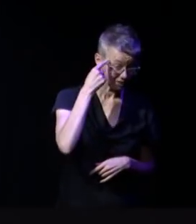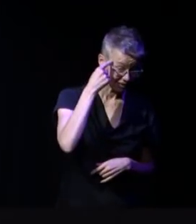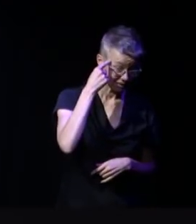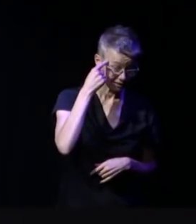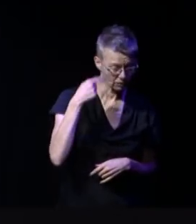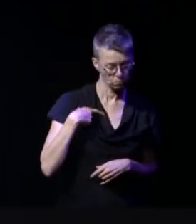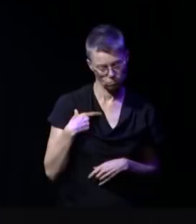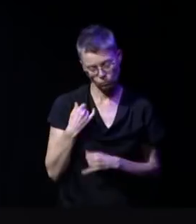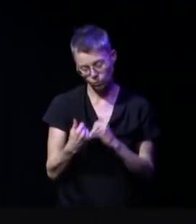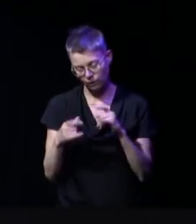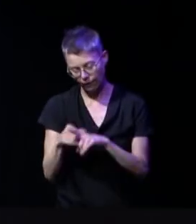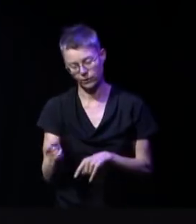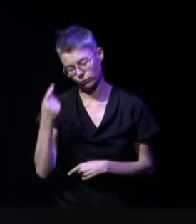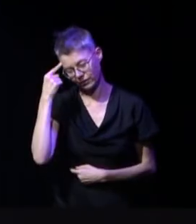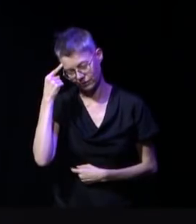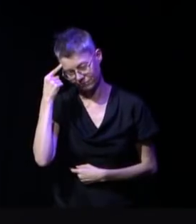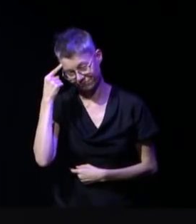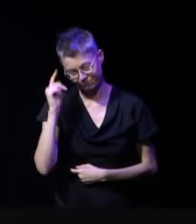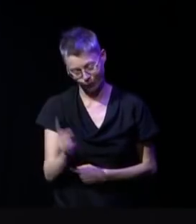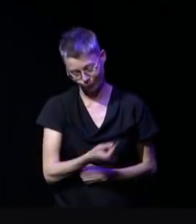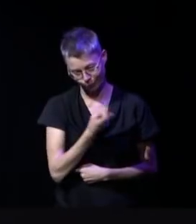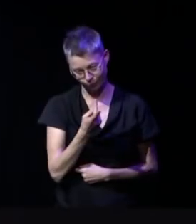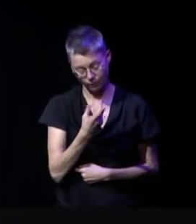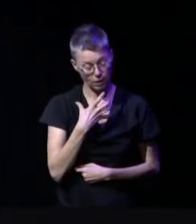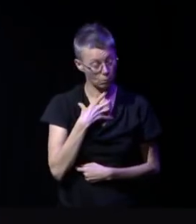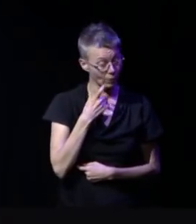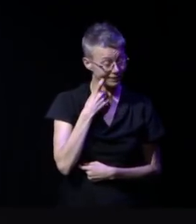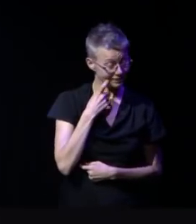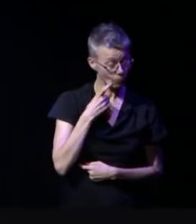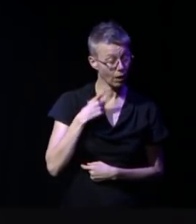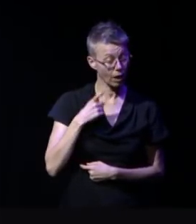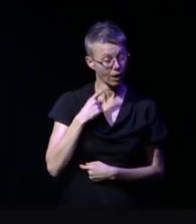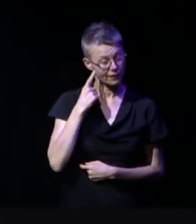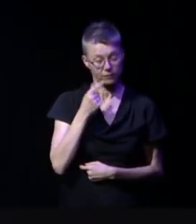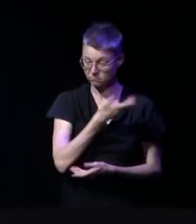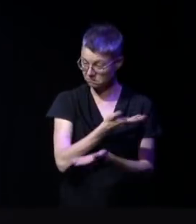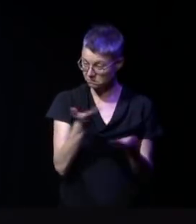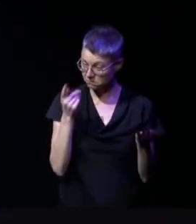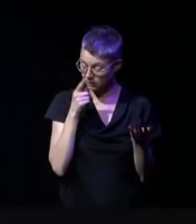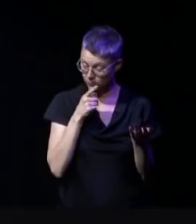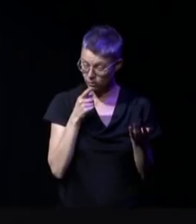It is easier because I believe that human beings have a natural inclination, I would even go